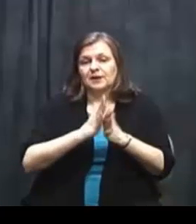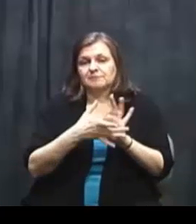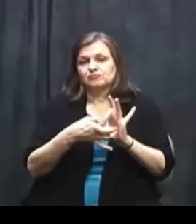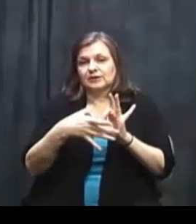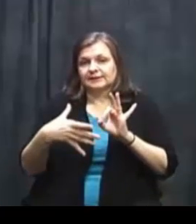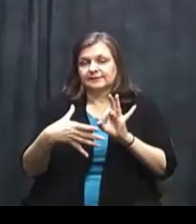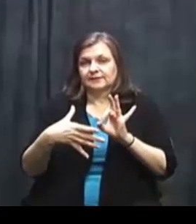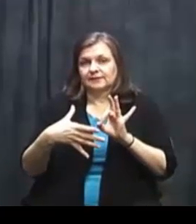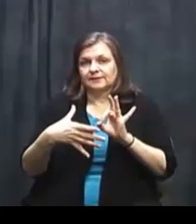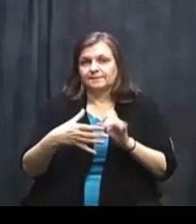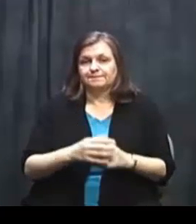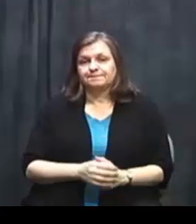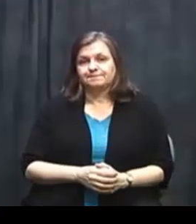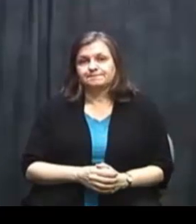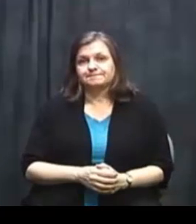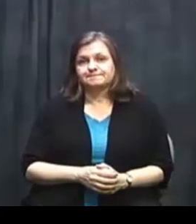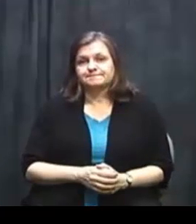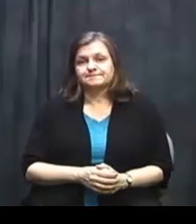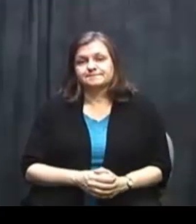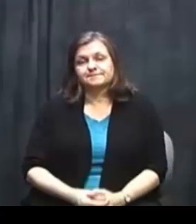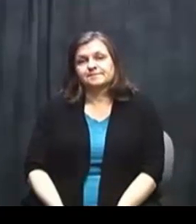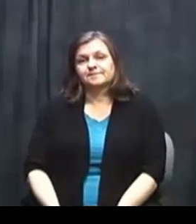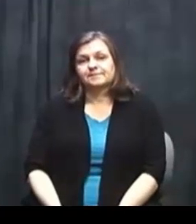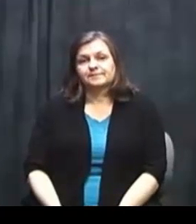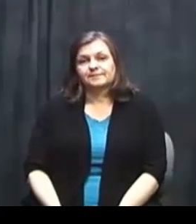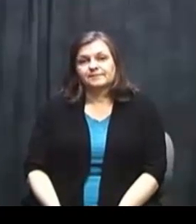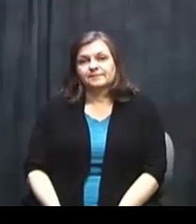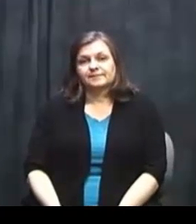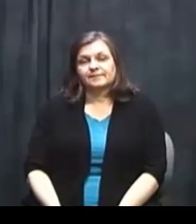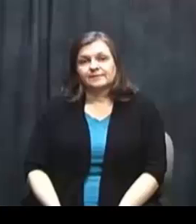now we cannot leave our